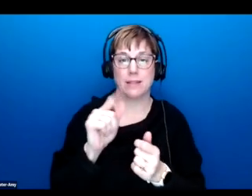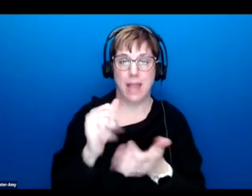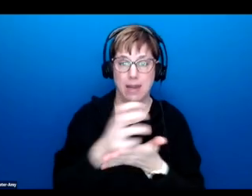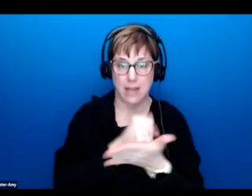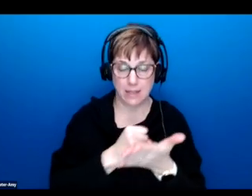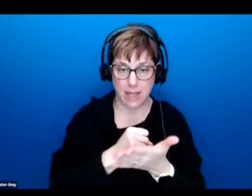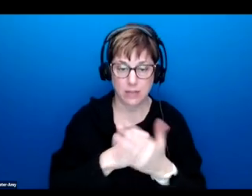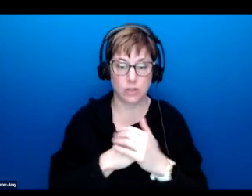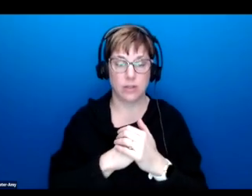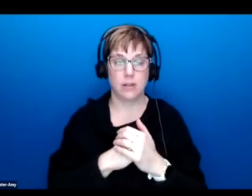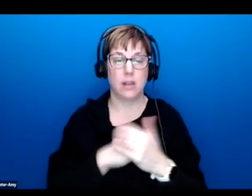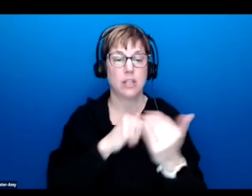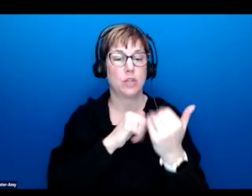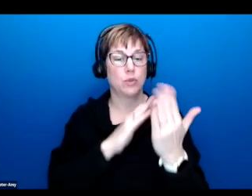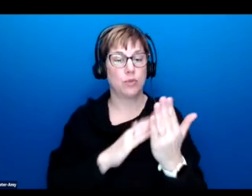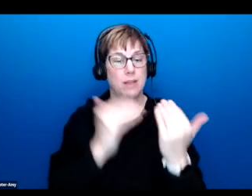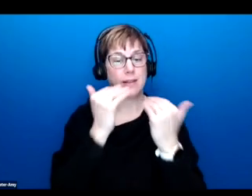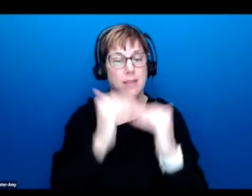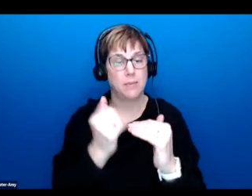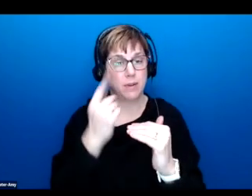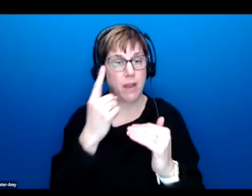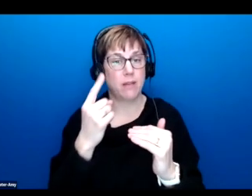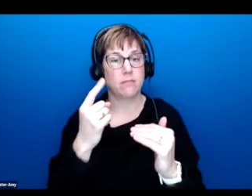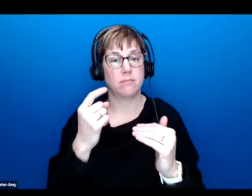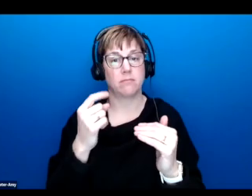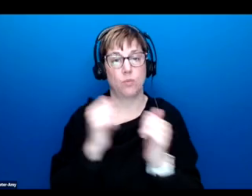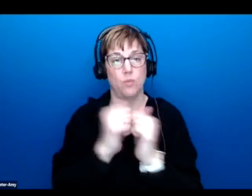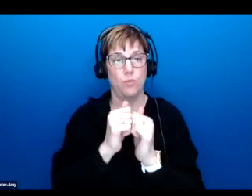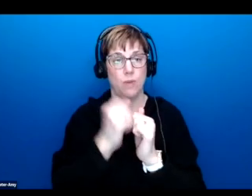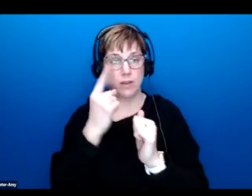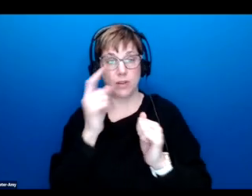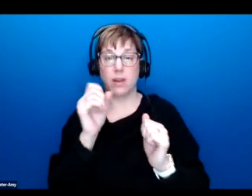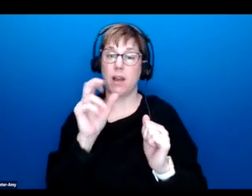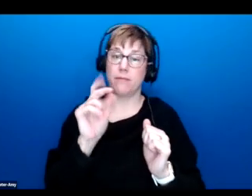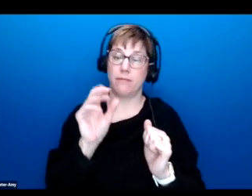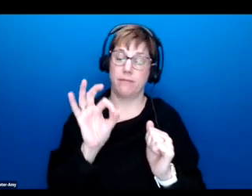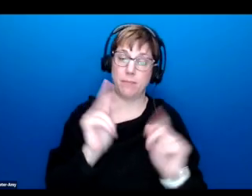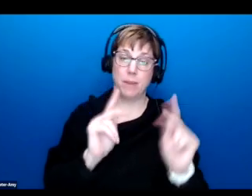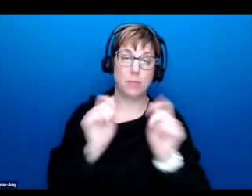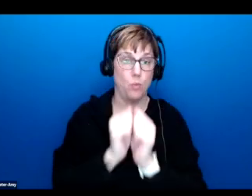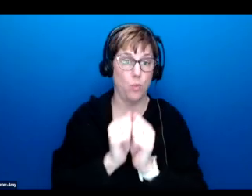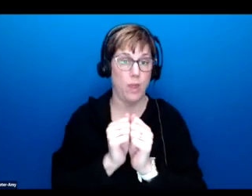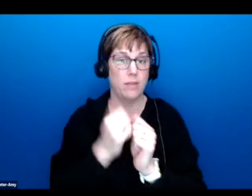limited understanding of disparities amongst people of color within community living. To bridge this gap,